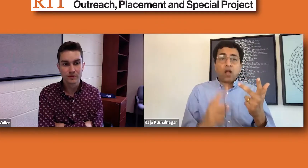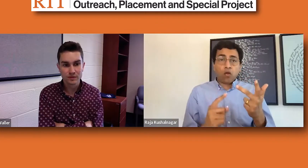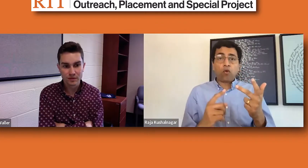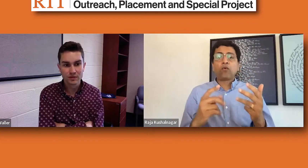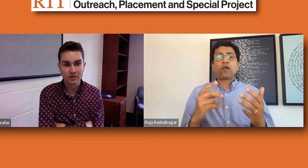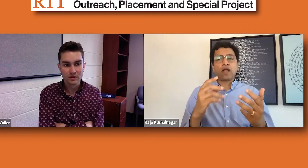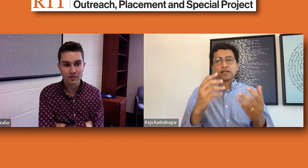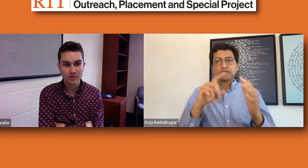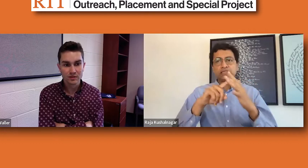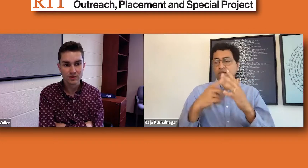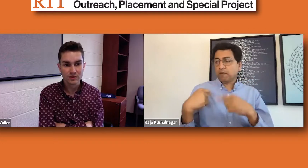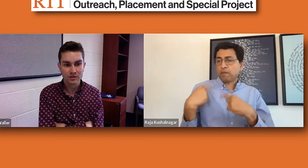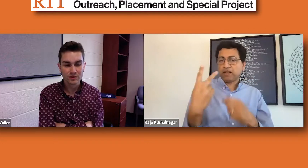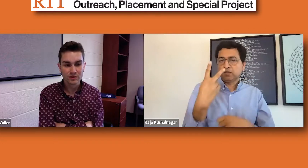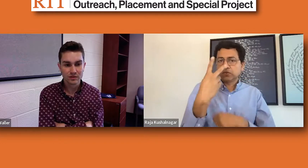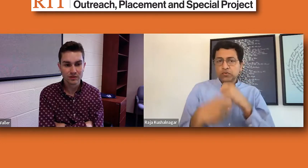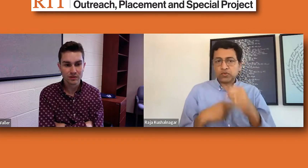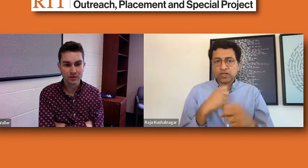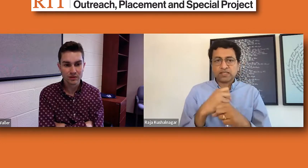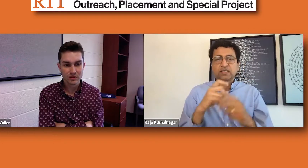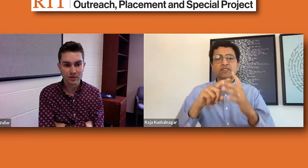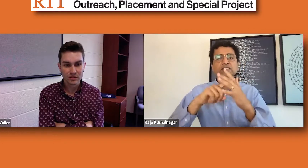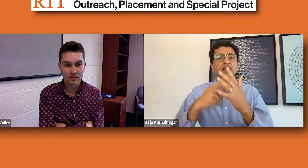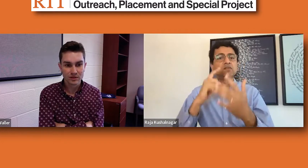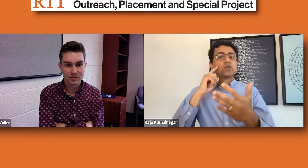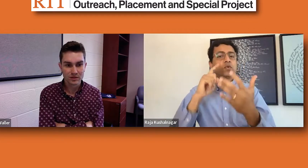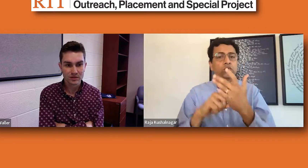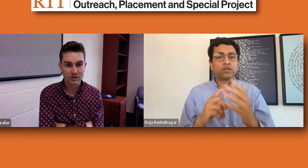So it's been two years